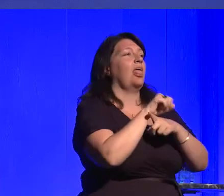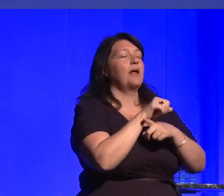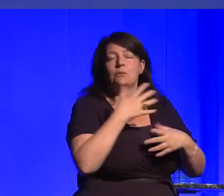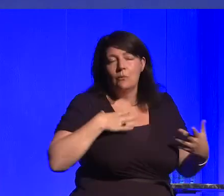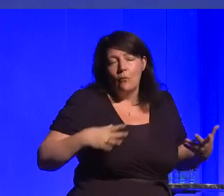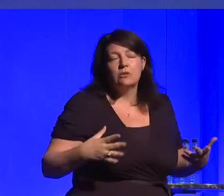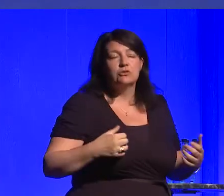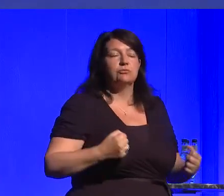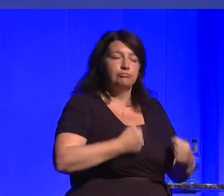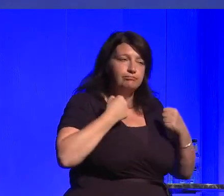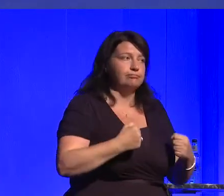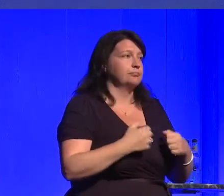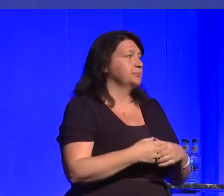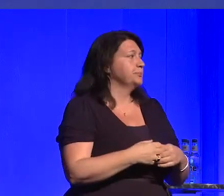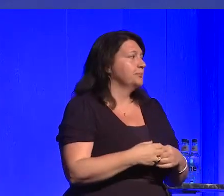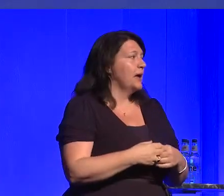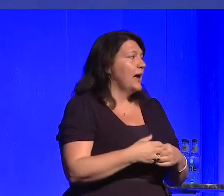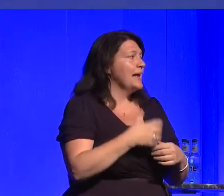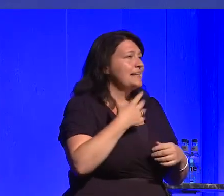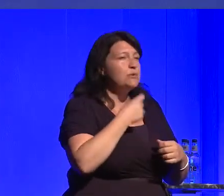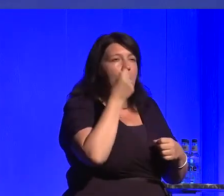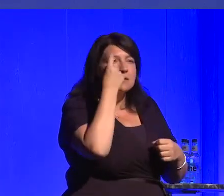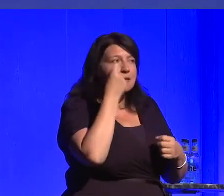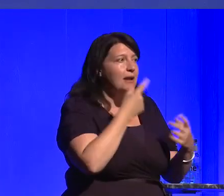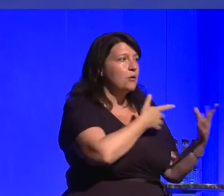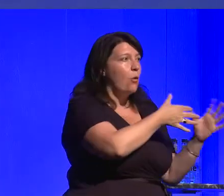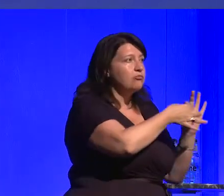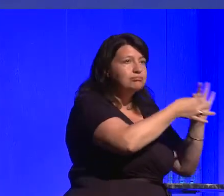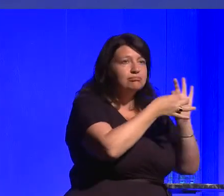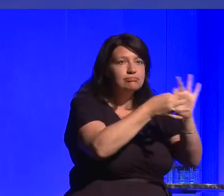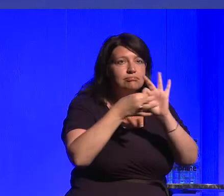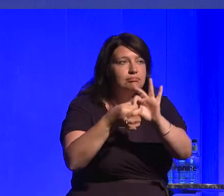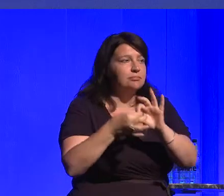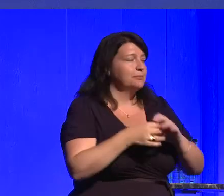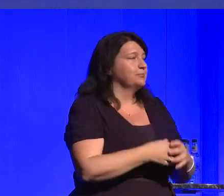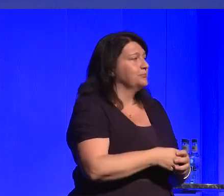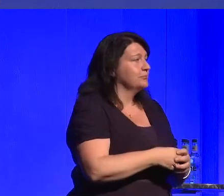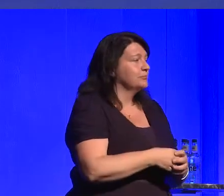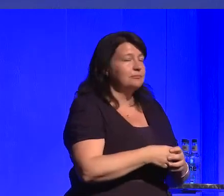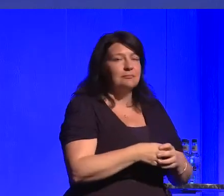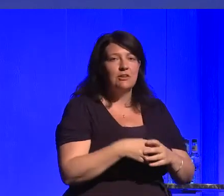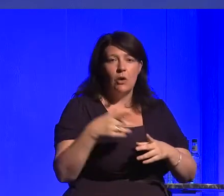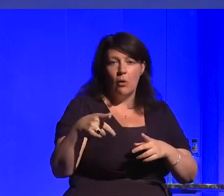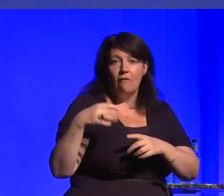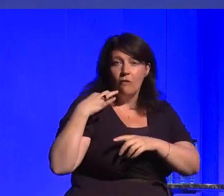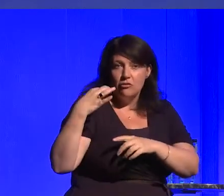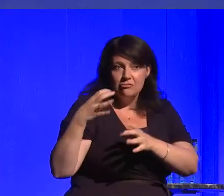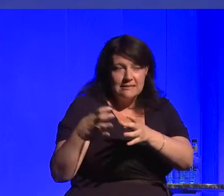We have to understand all of those relationships with the voluntary sector, with charitable